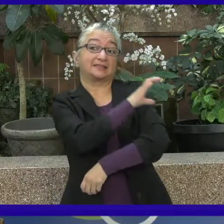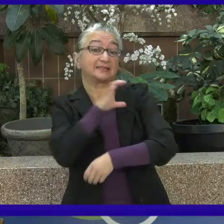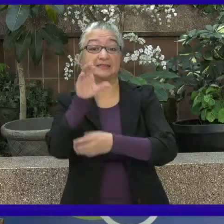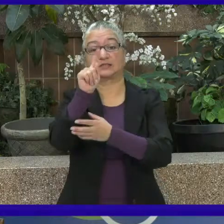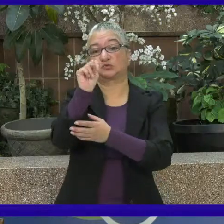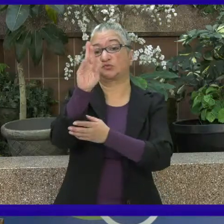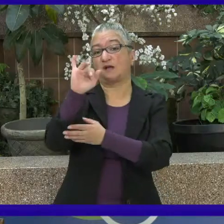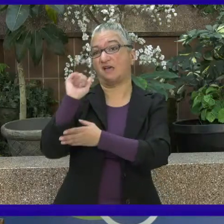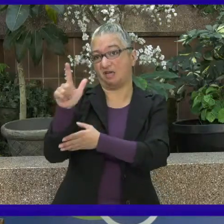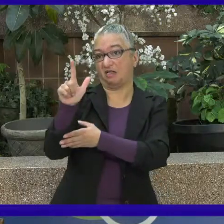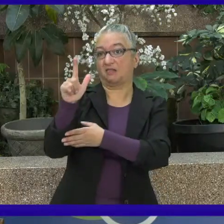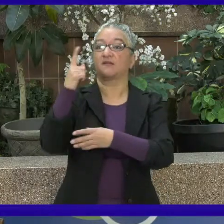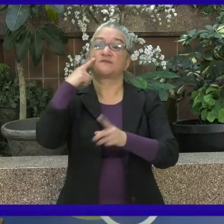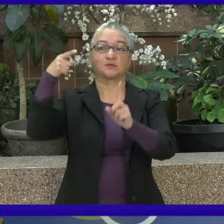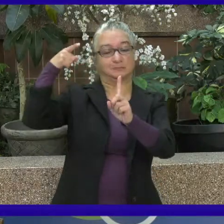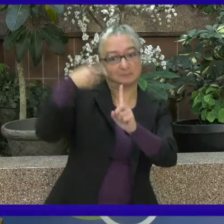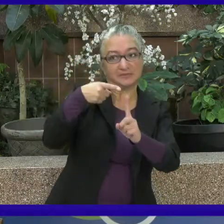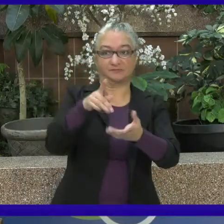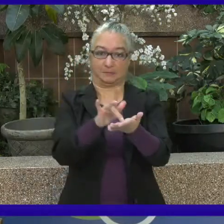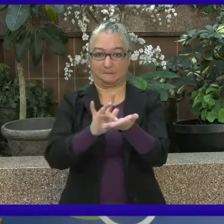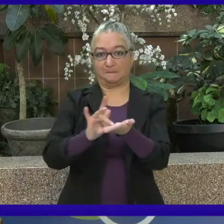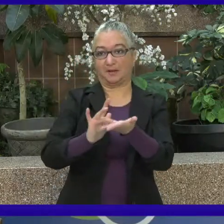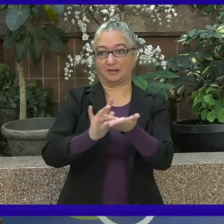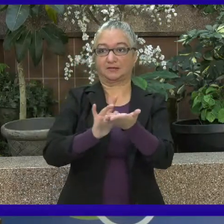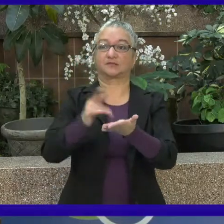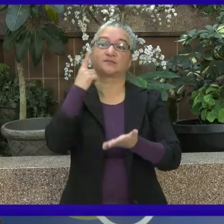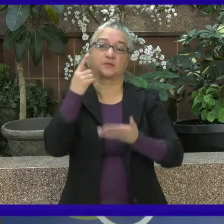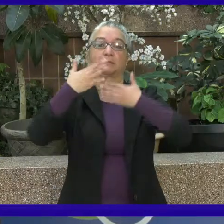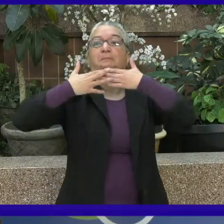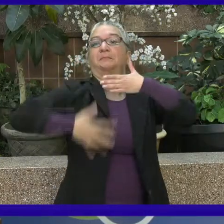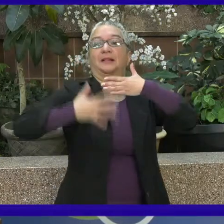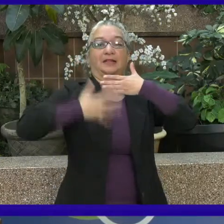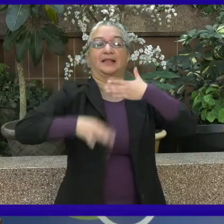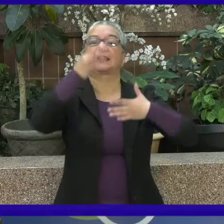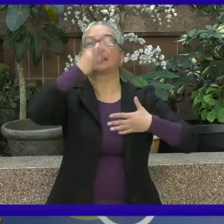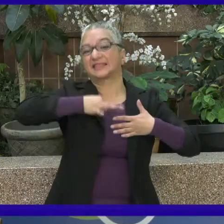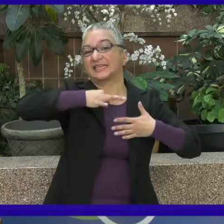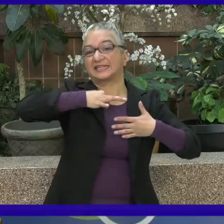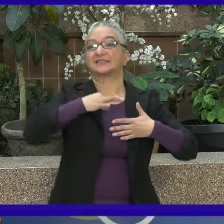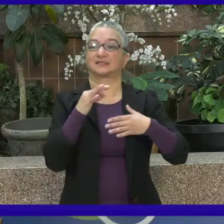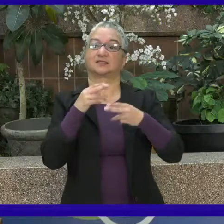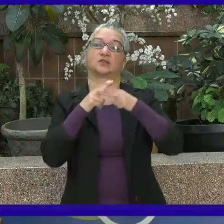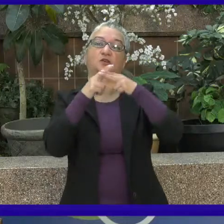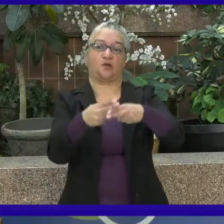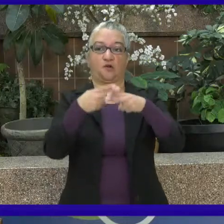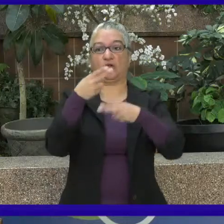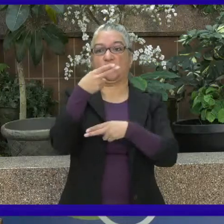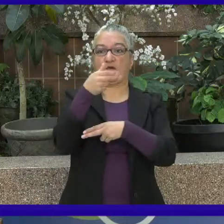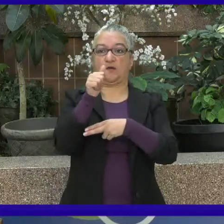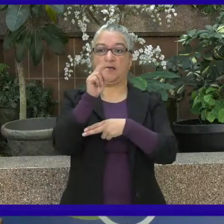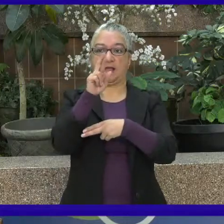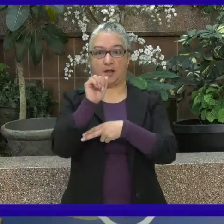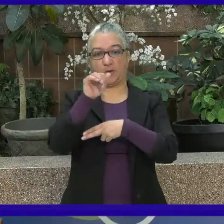can improve patient survival rates and reduce the need for respirators we're also have ongoing